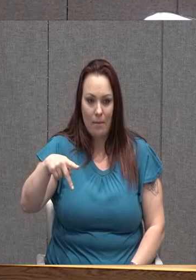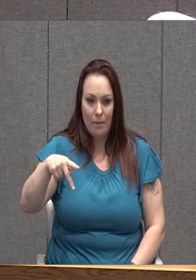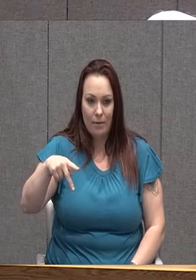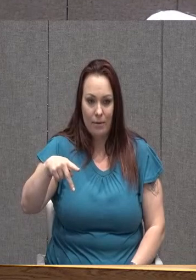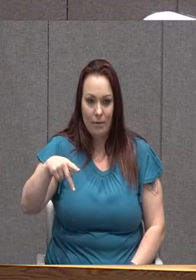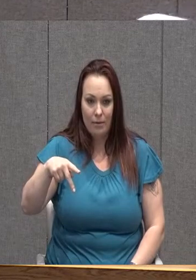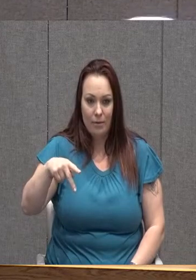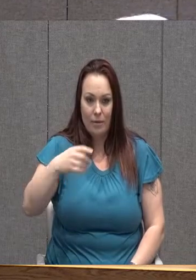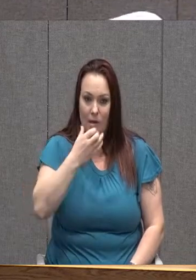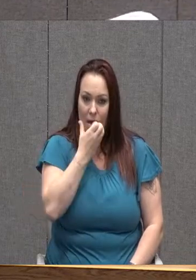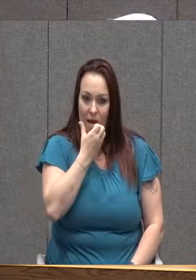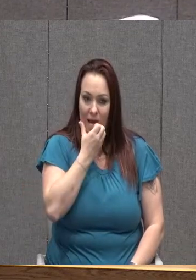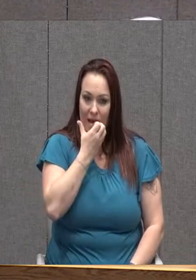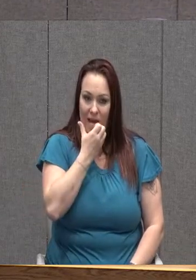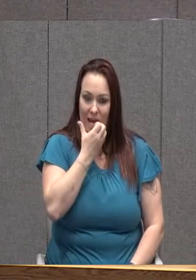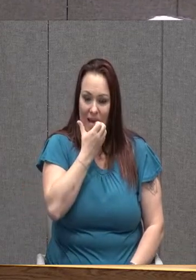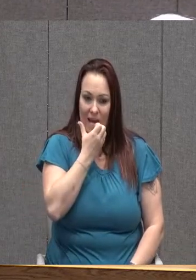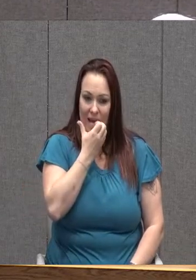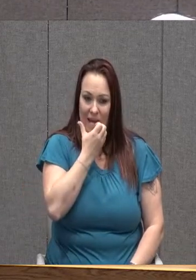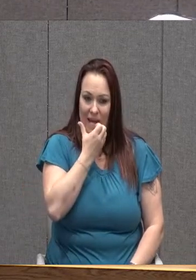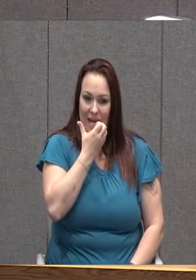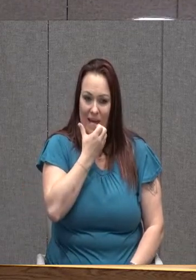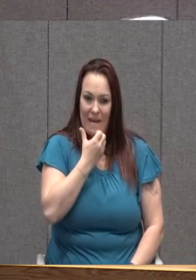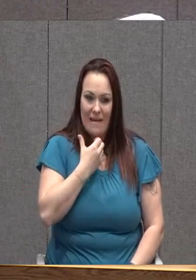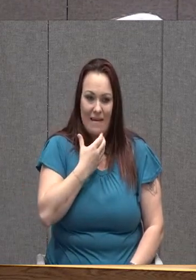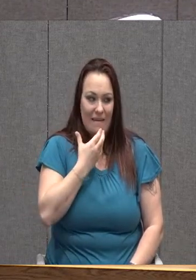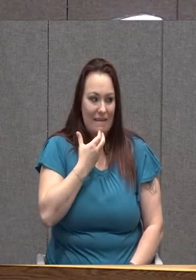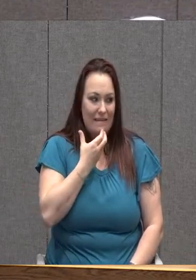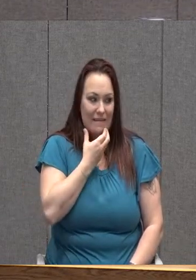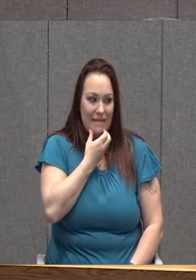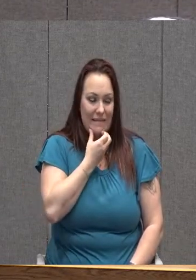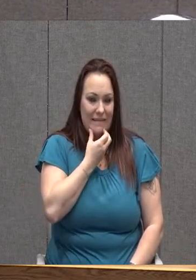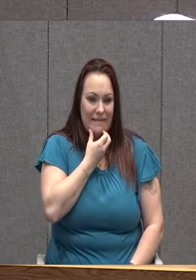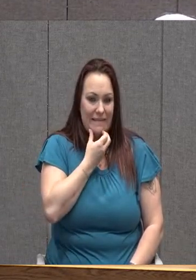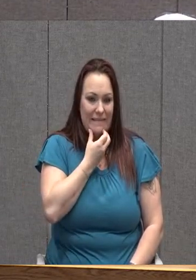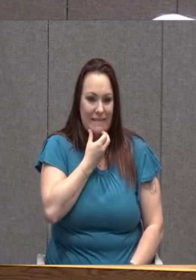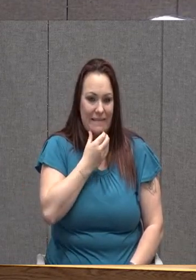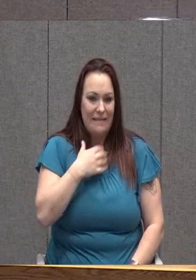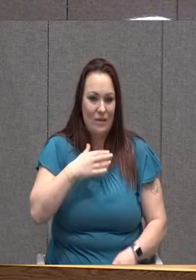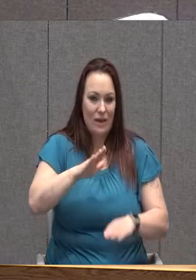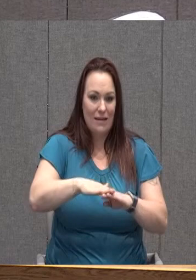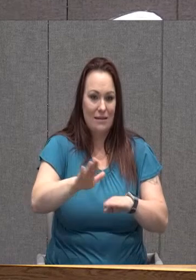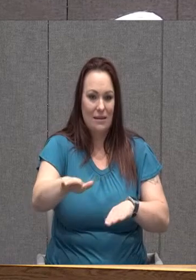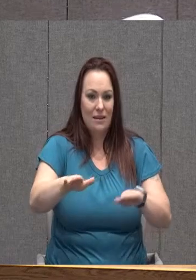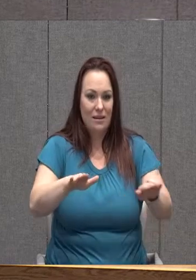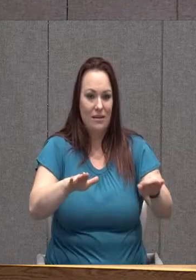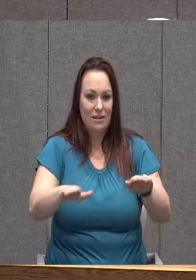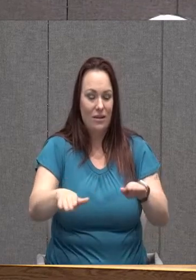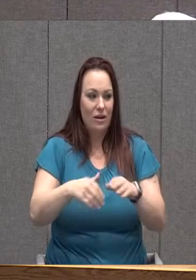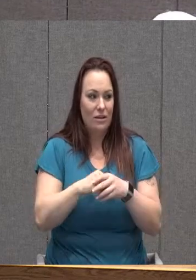the cans are right in front of her, and she's just tapping the cans, and you can see she's reaching across.